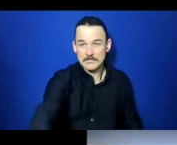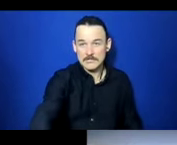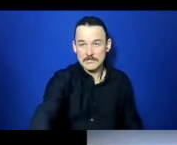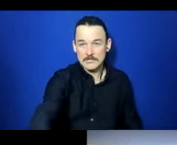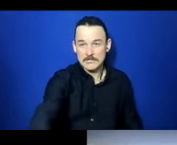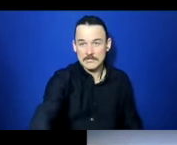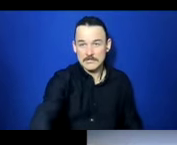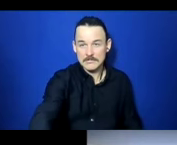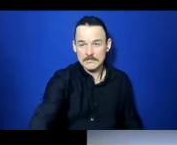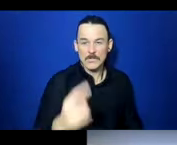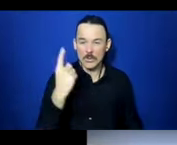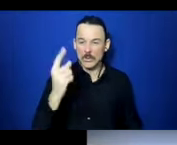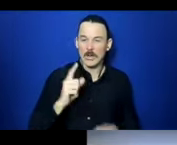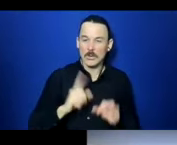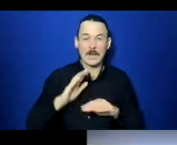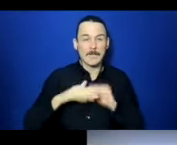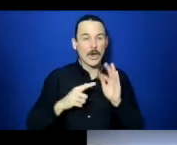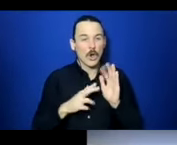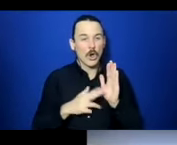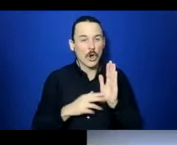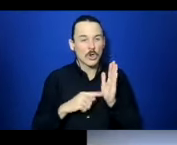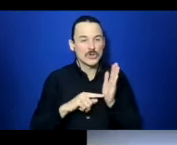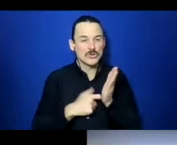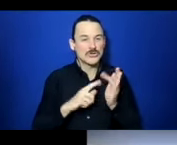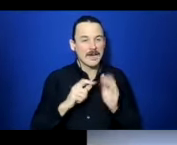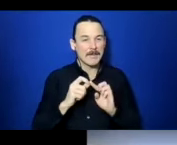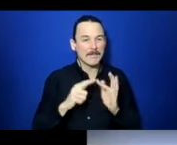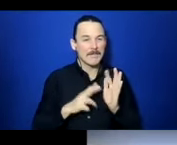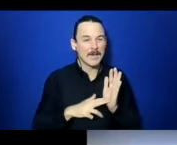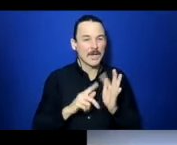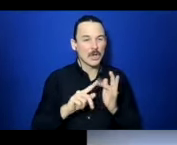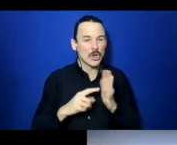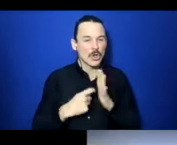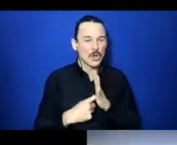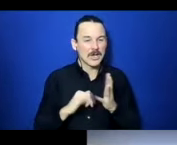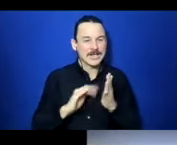"How do you find the right problem for your startup to solve and what inspires